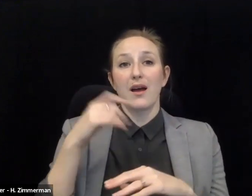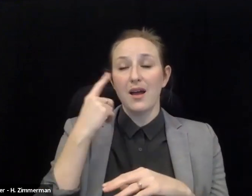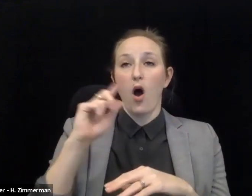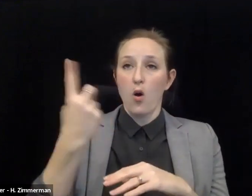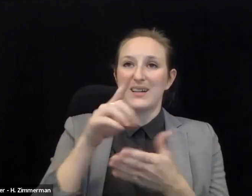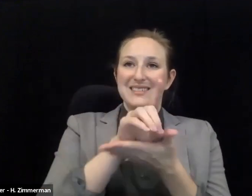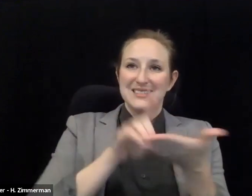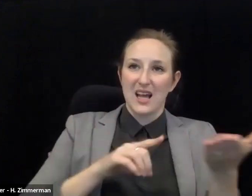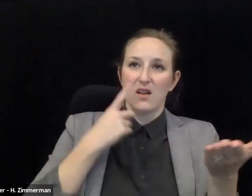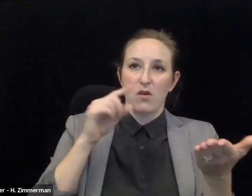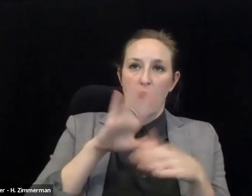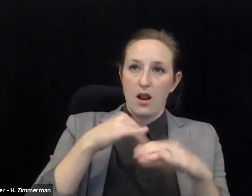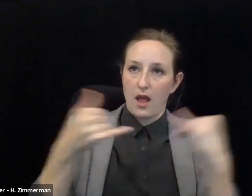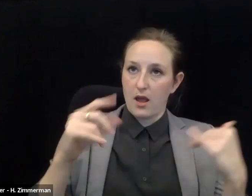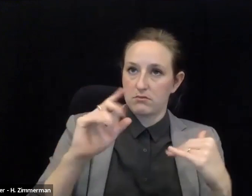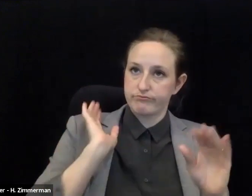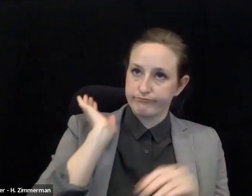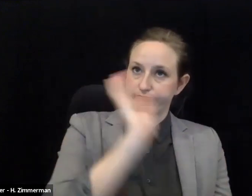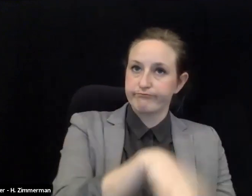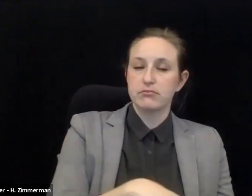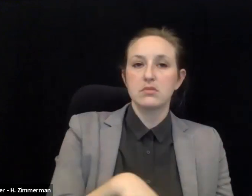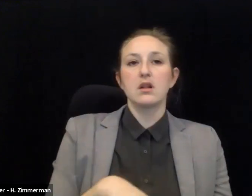And virtual NSLI-Y is a beginner